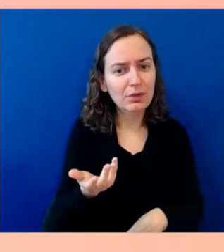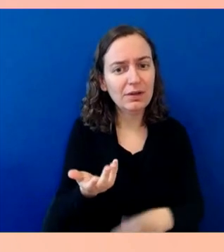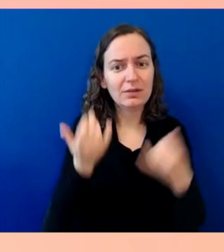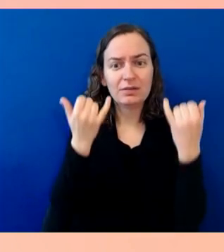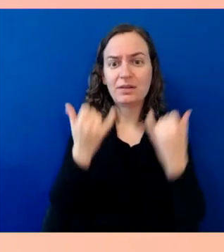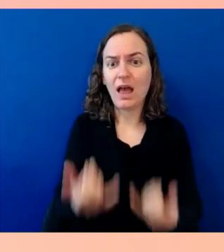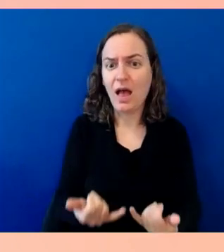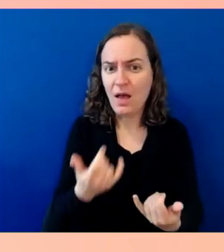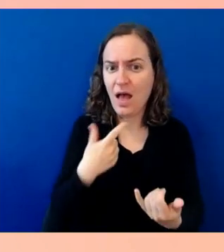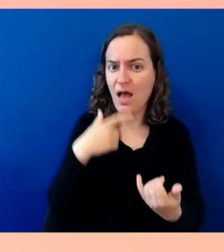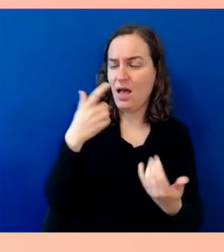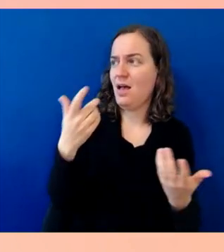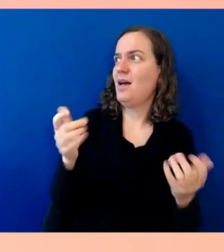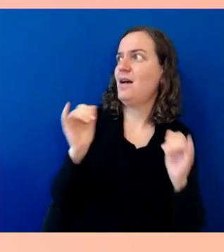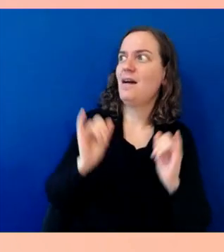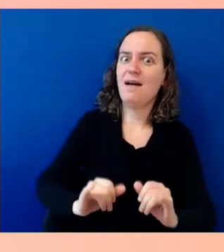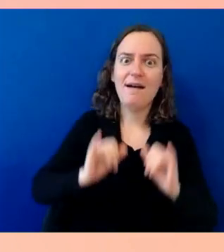Thank you to @blackgirlbytes for